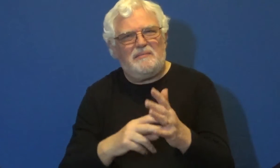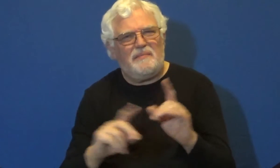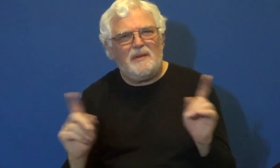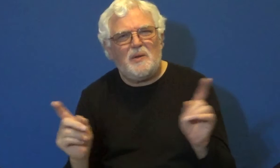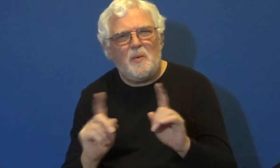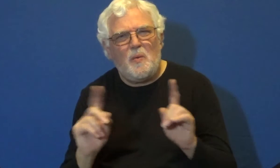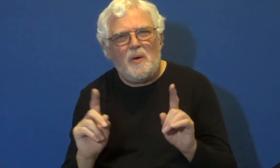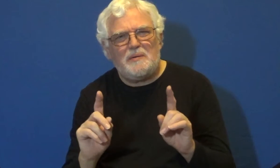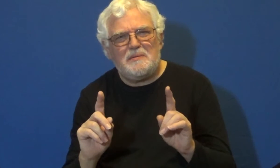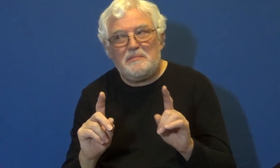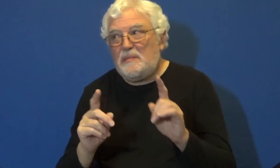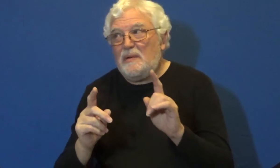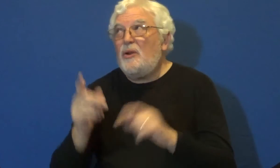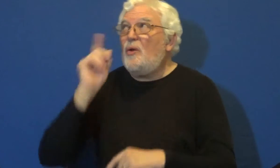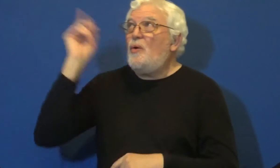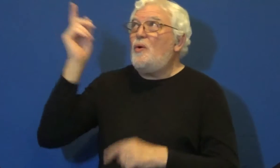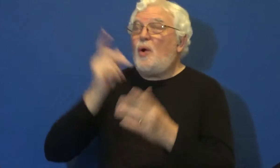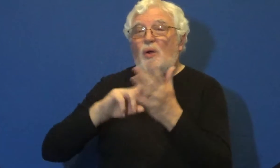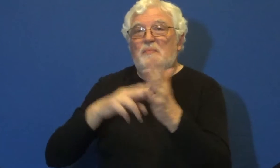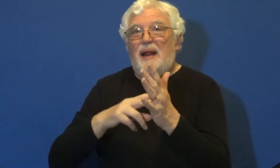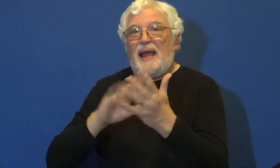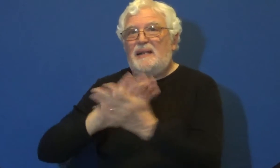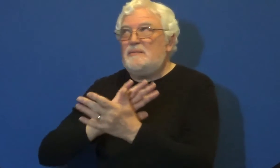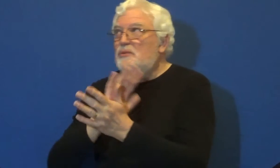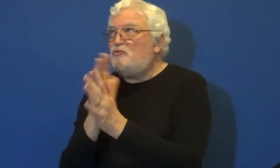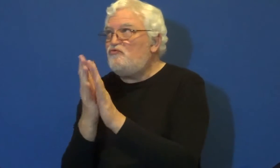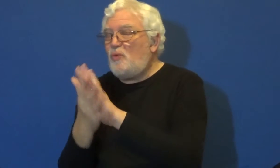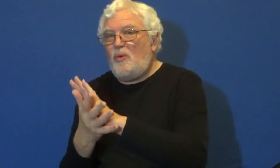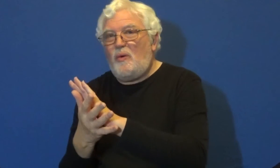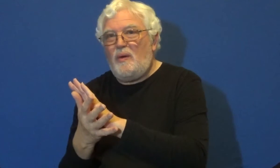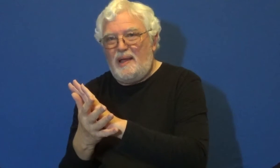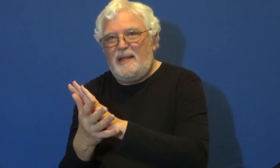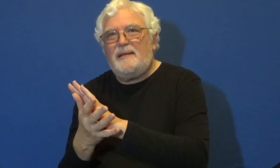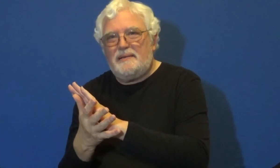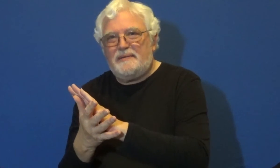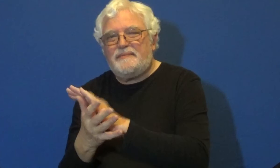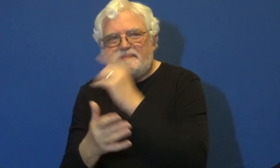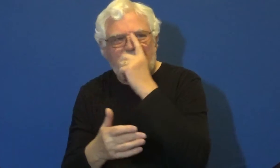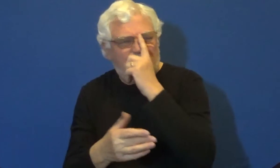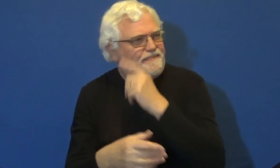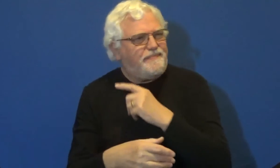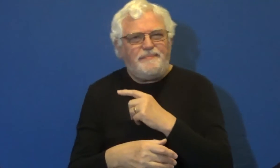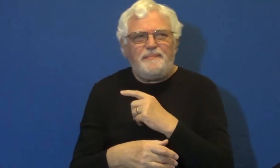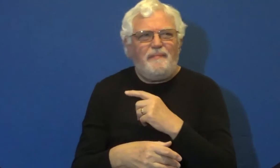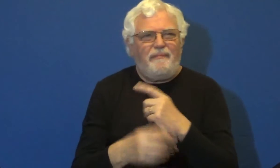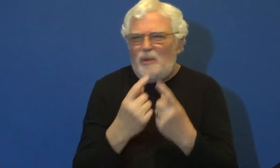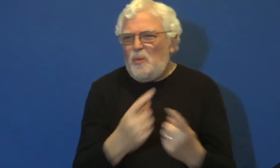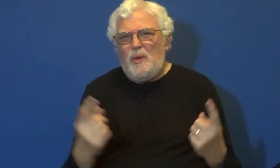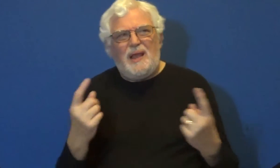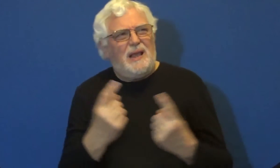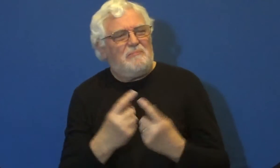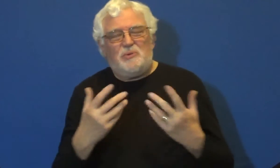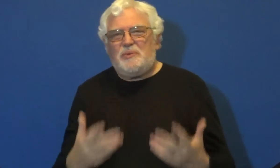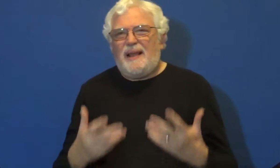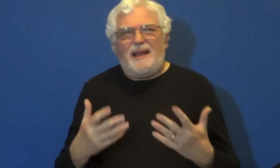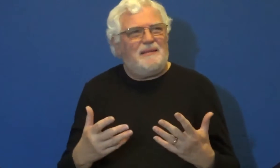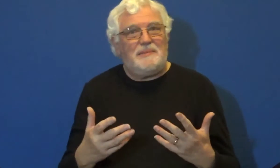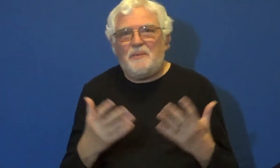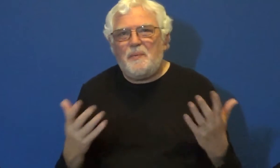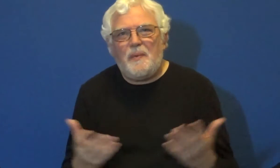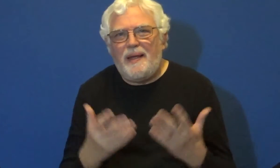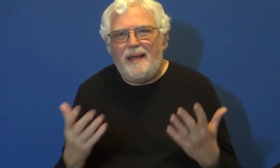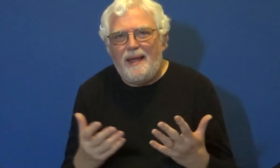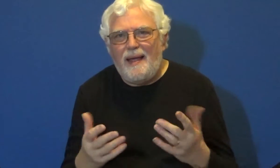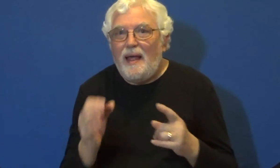to subvert that of God. Where would we be if P?eter's plan had been adopted?